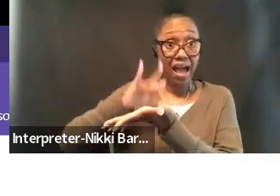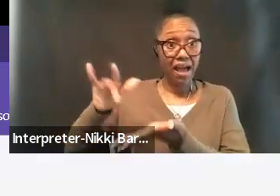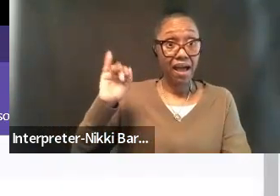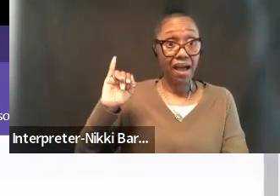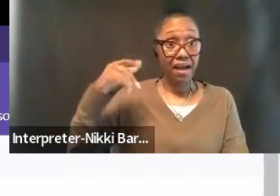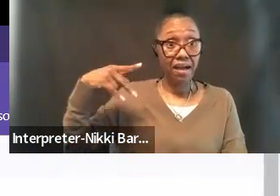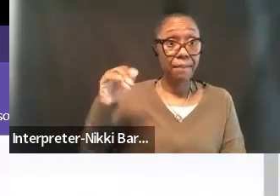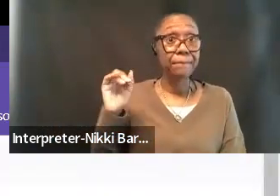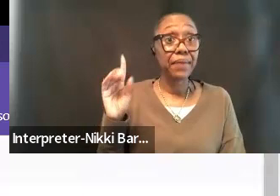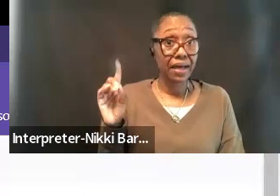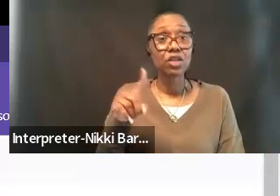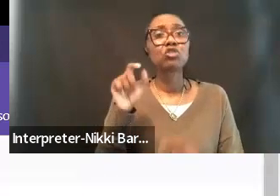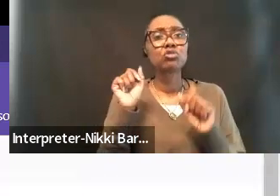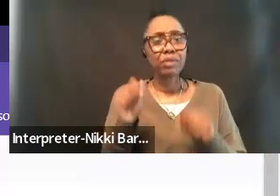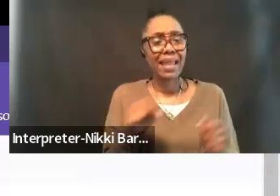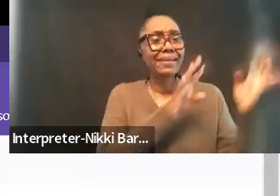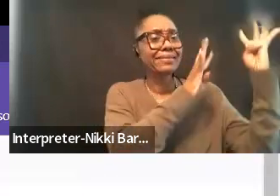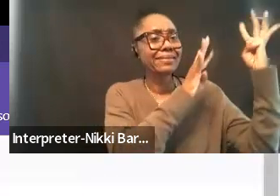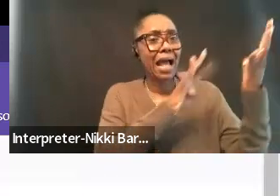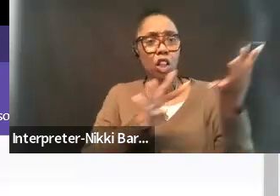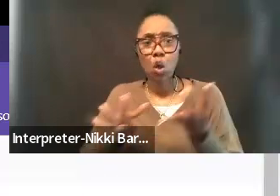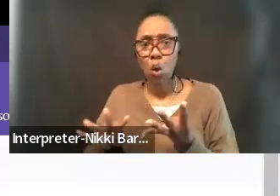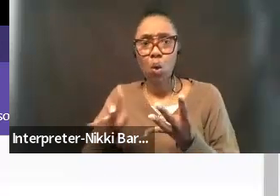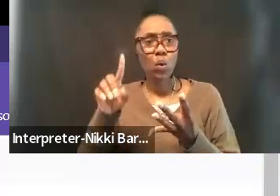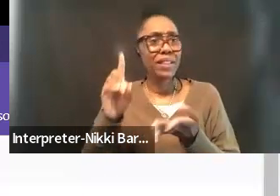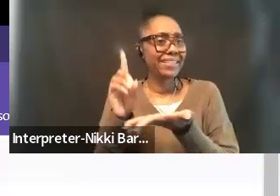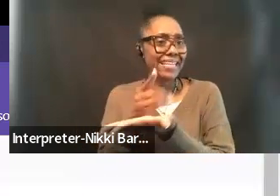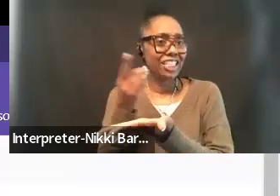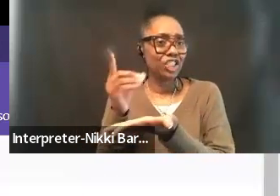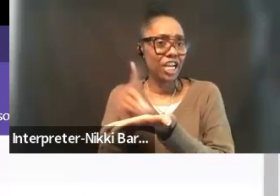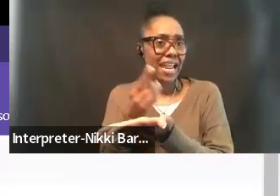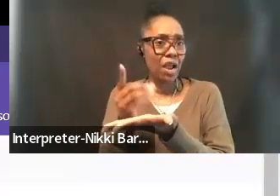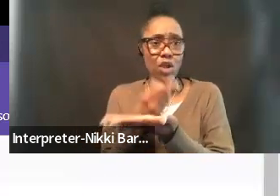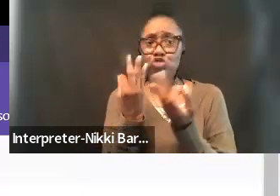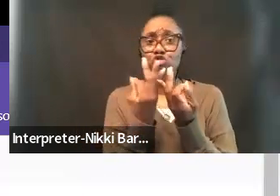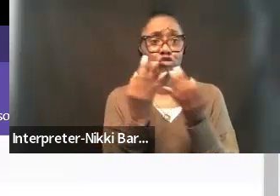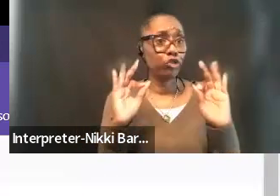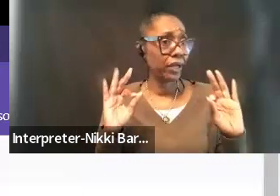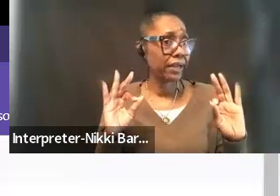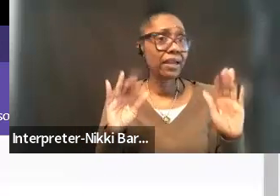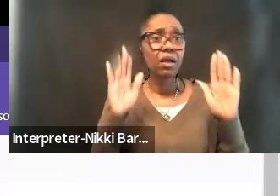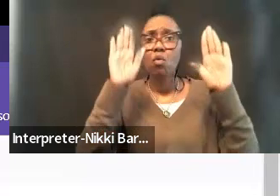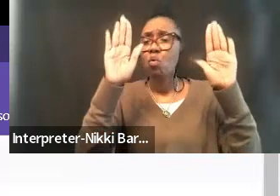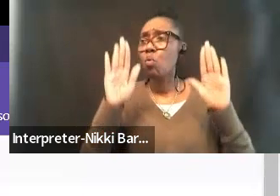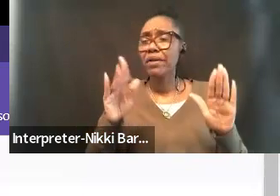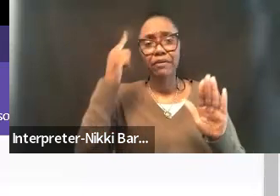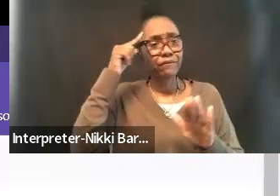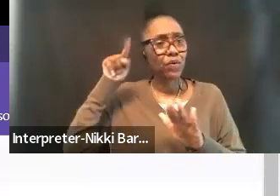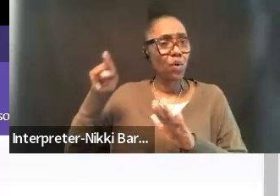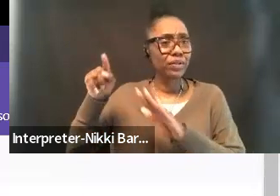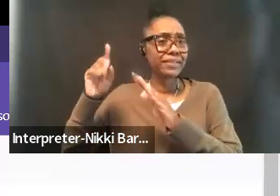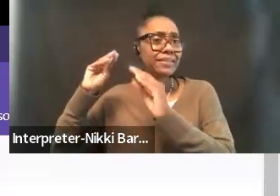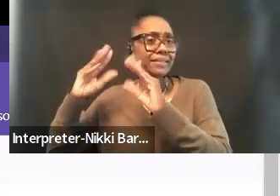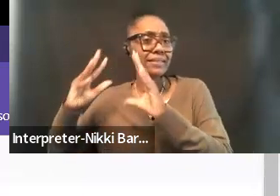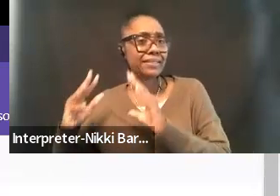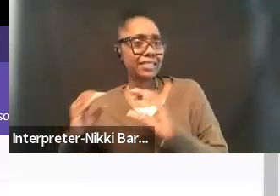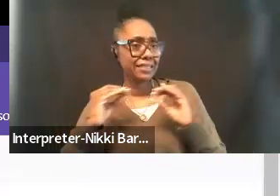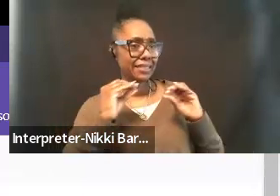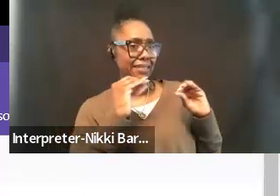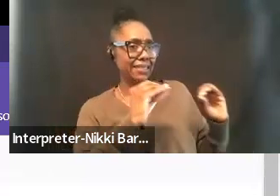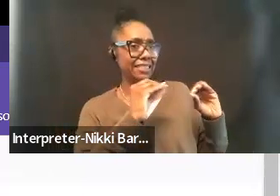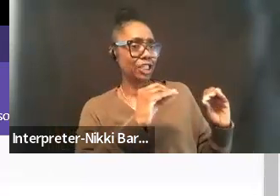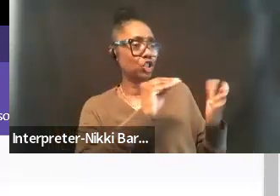Download this whole entire dictionary. It is free. And it's really great for those teachers teaching those kids that don't hold a pencil.